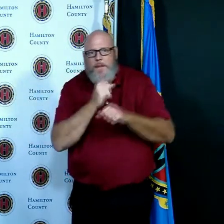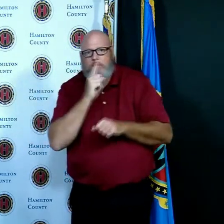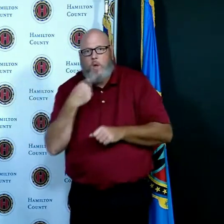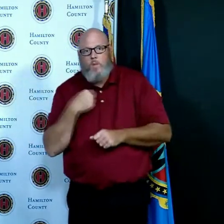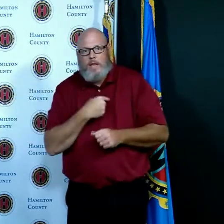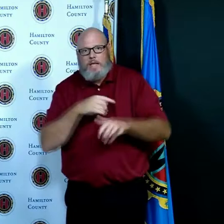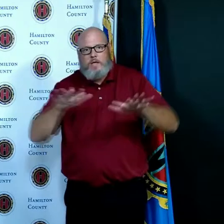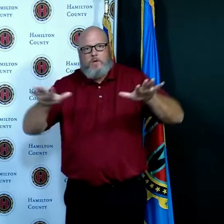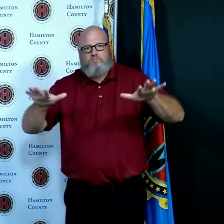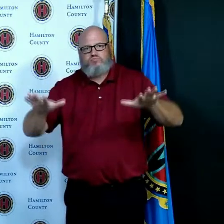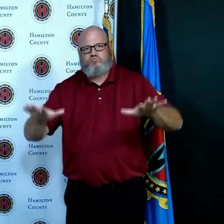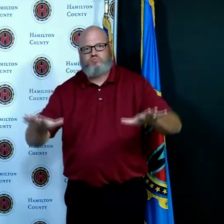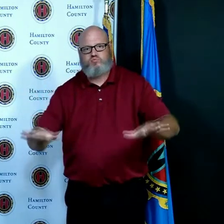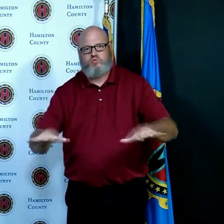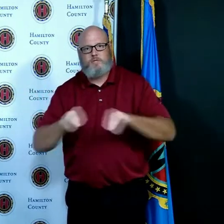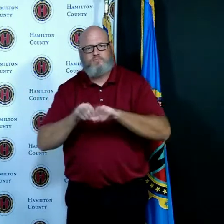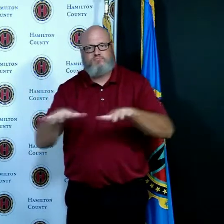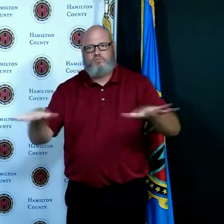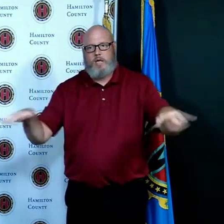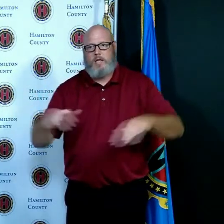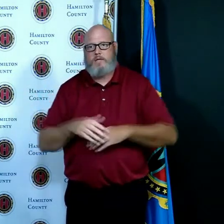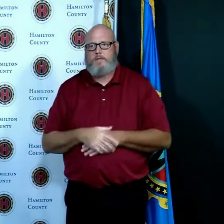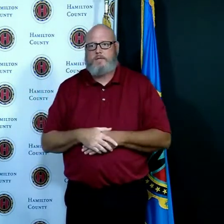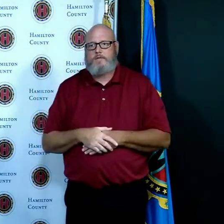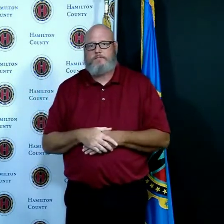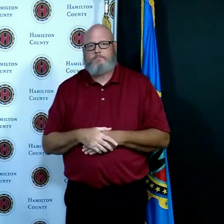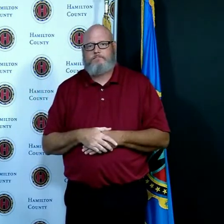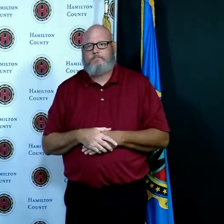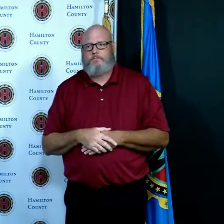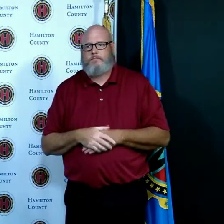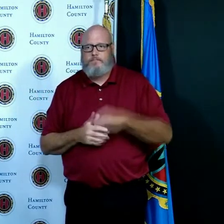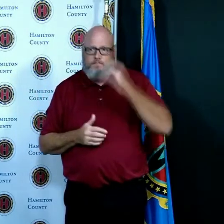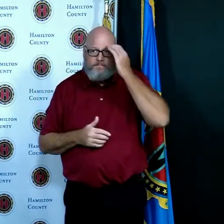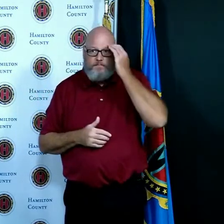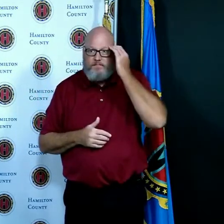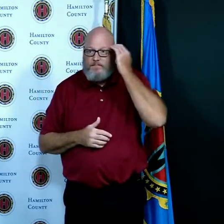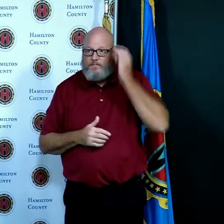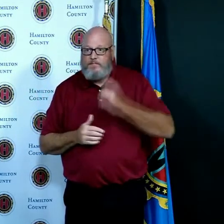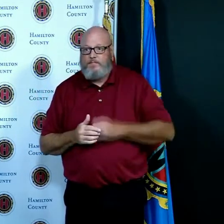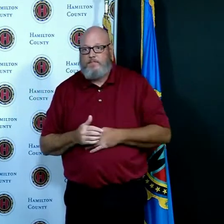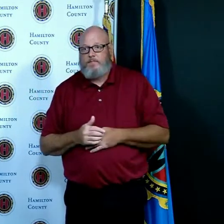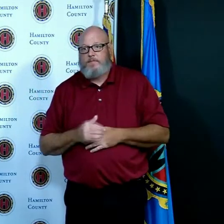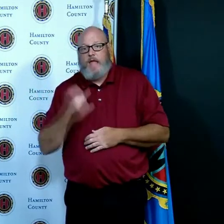been close contacts and I encourage you that if if you get a call from one of our team members work with them so that we can